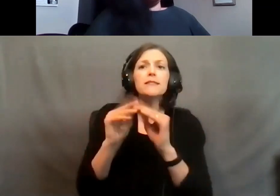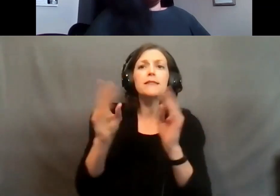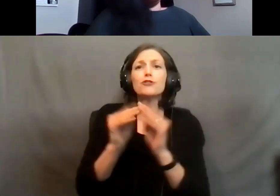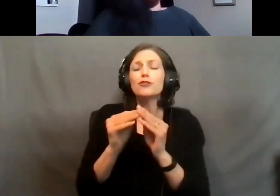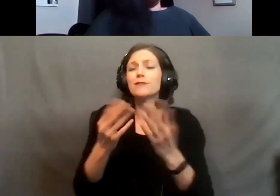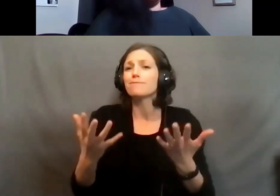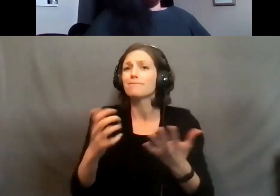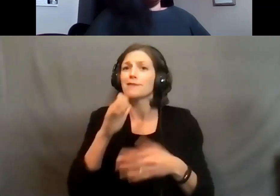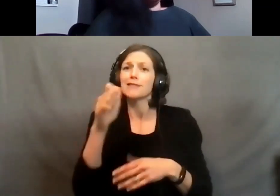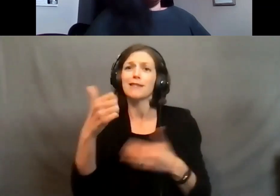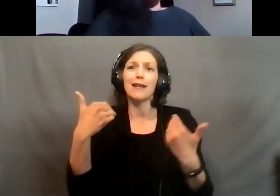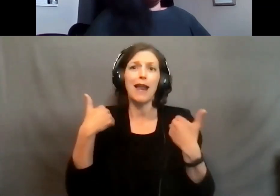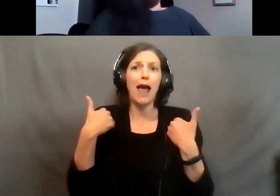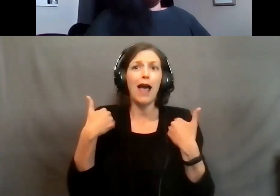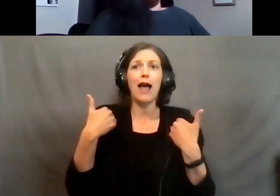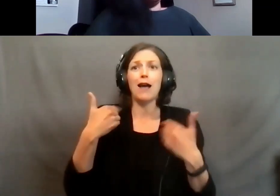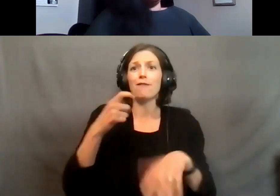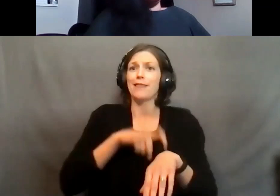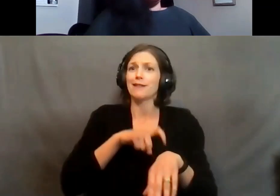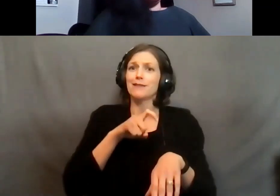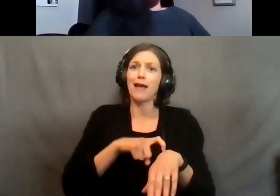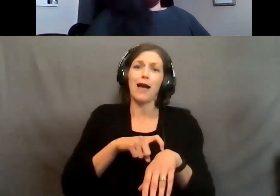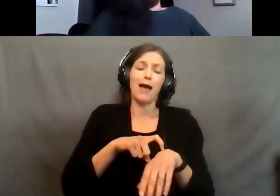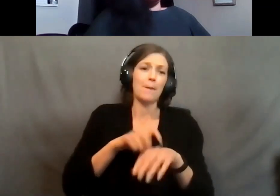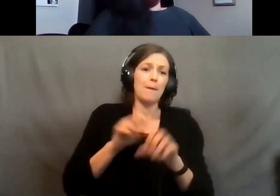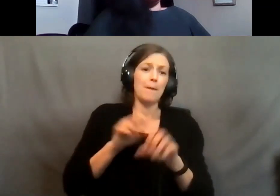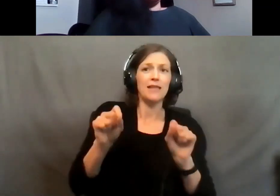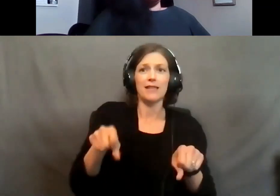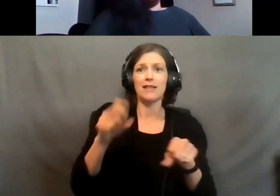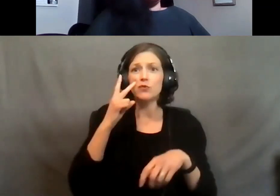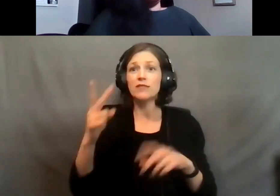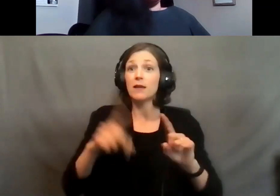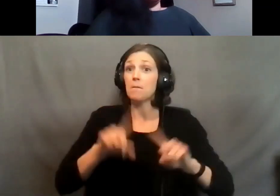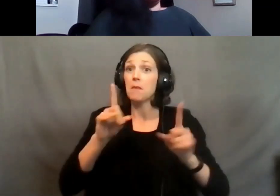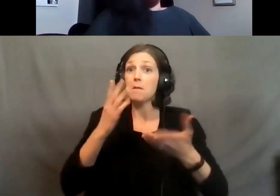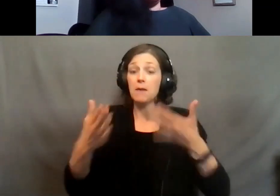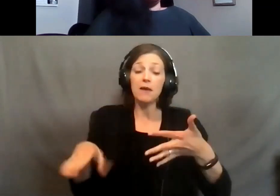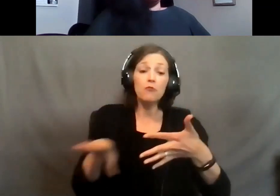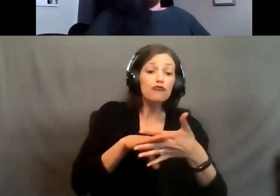bandwidth to see but maybe you got a break 13:04:40 time in July or August,